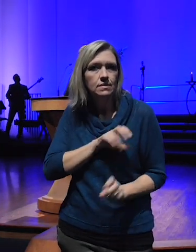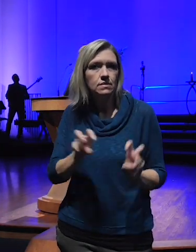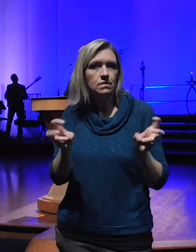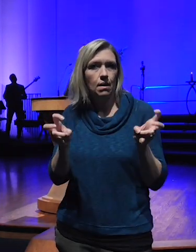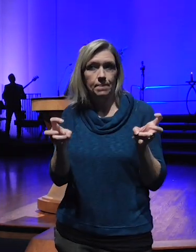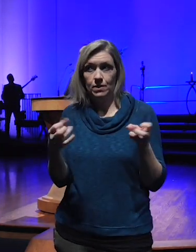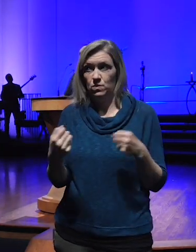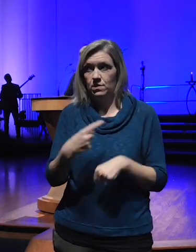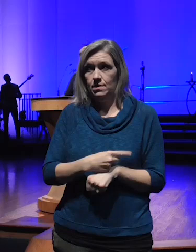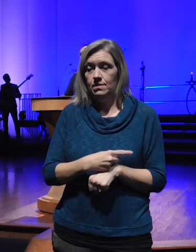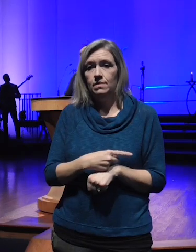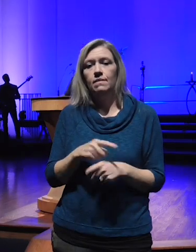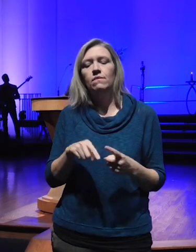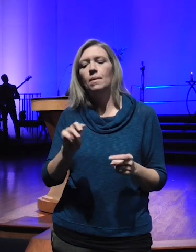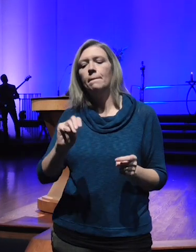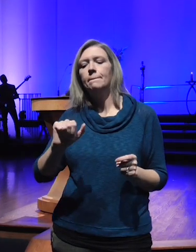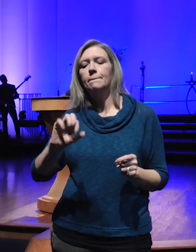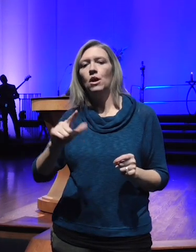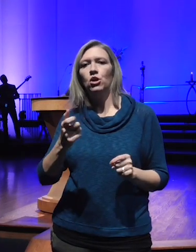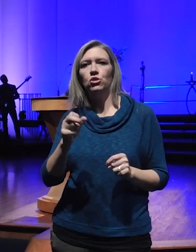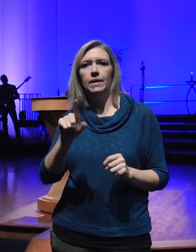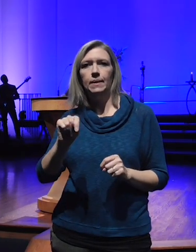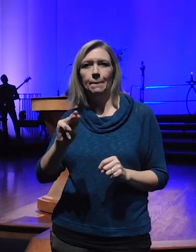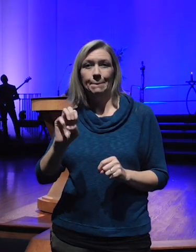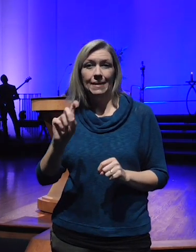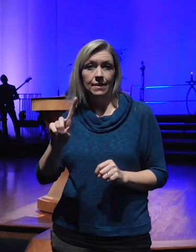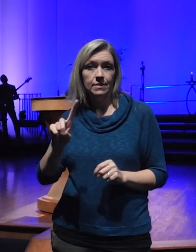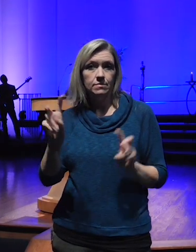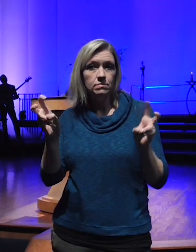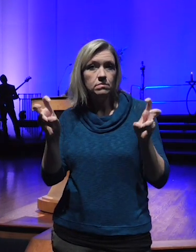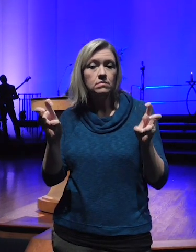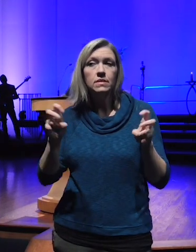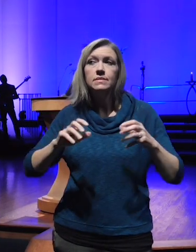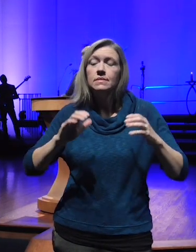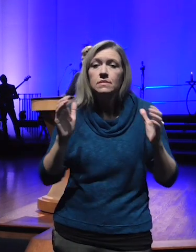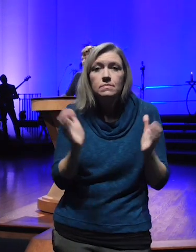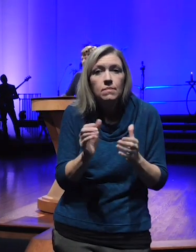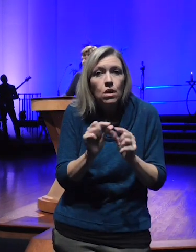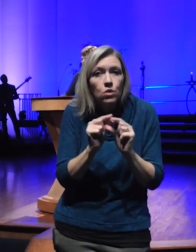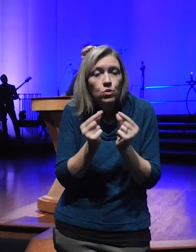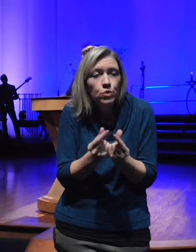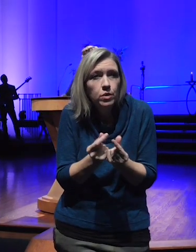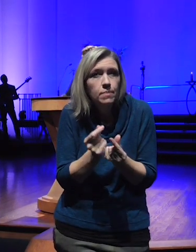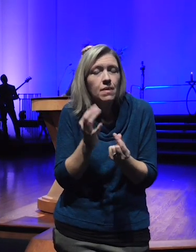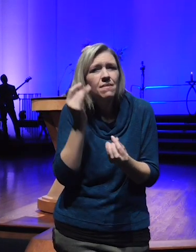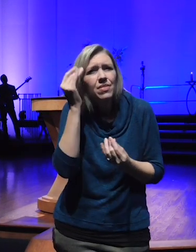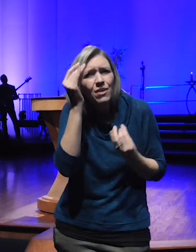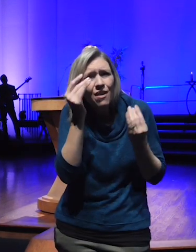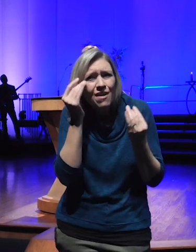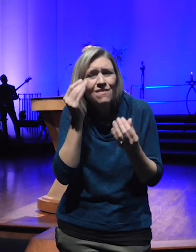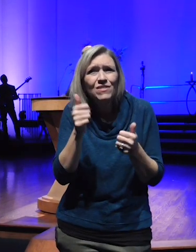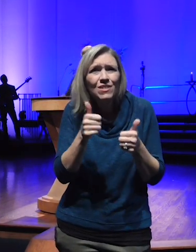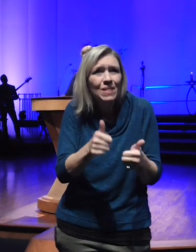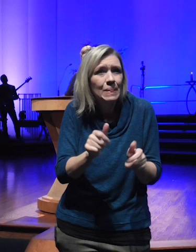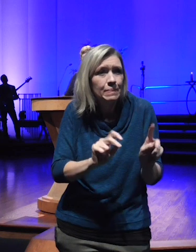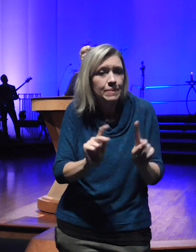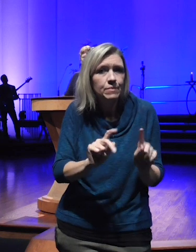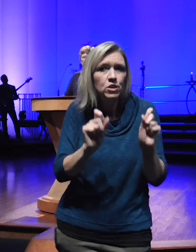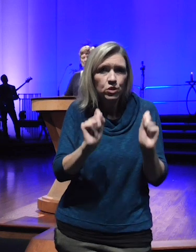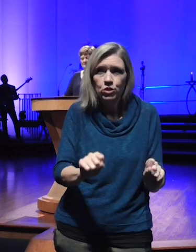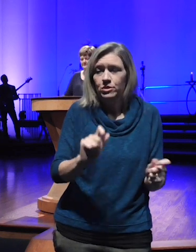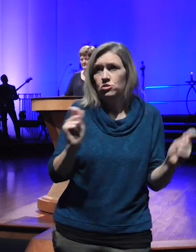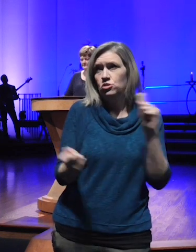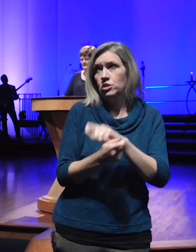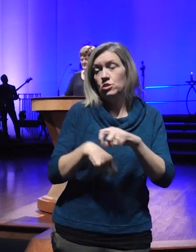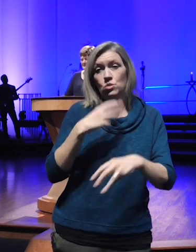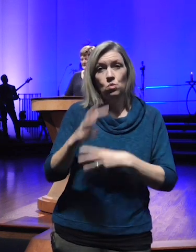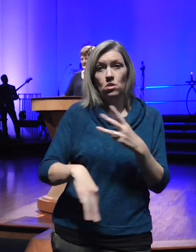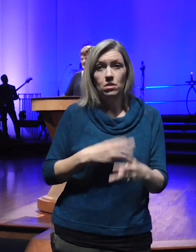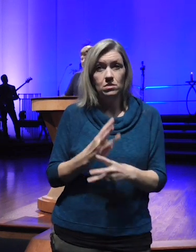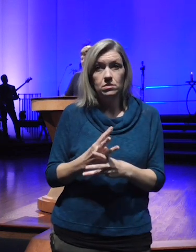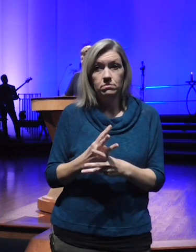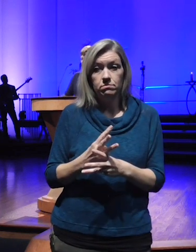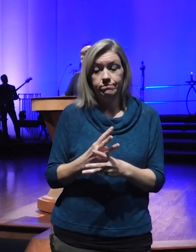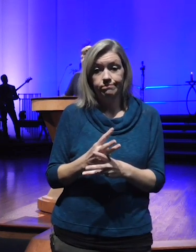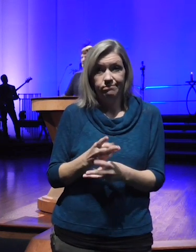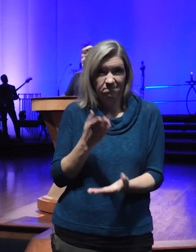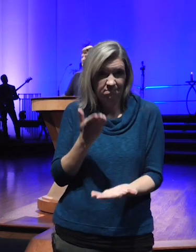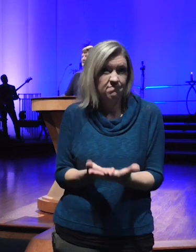from Margaret me a small group of thoughtful people could change the world indeed it is the